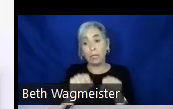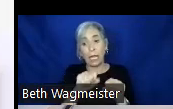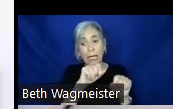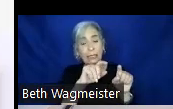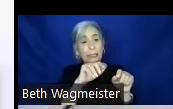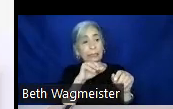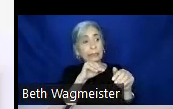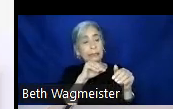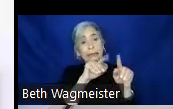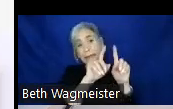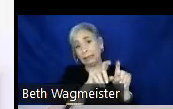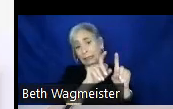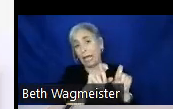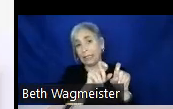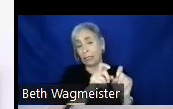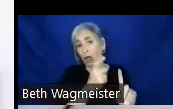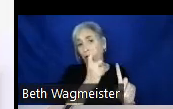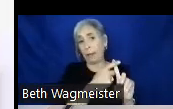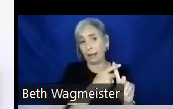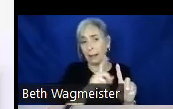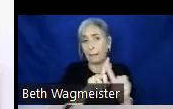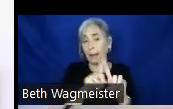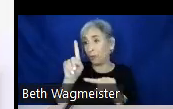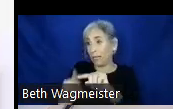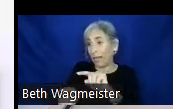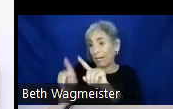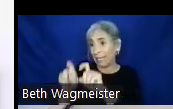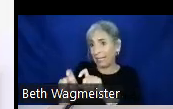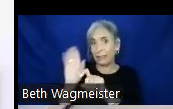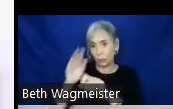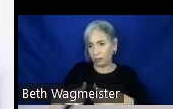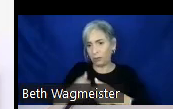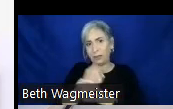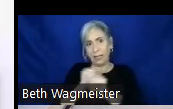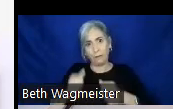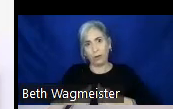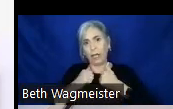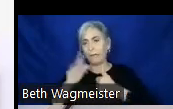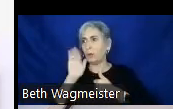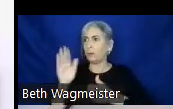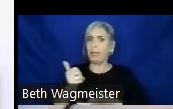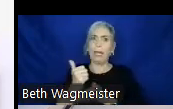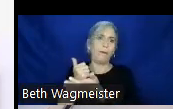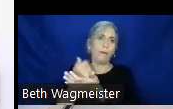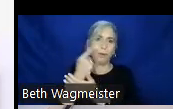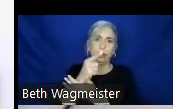the stuff you can test will save your life. It is nice to do nice and early.